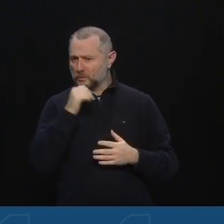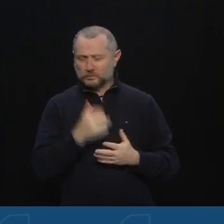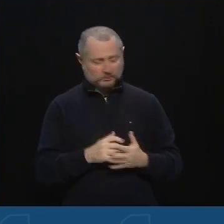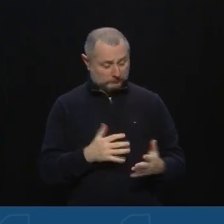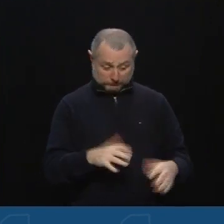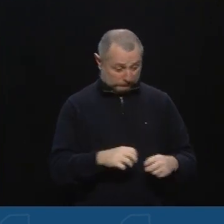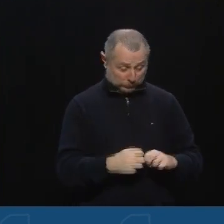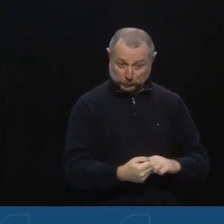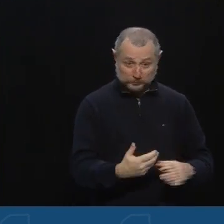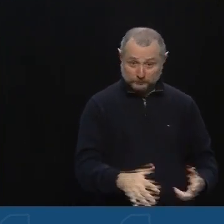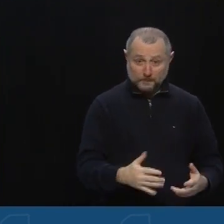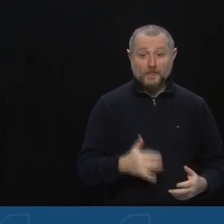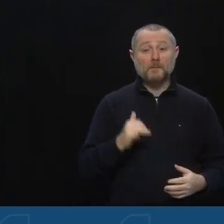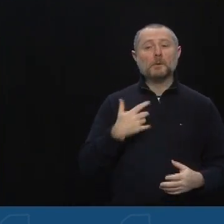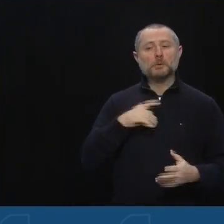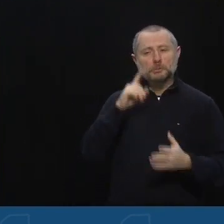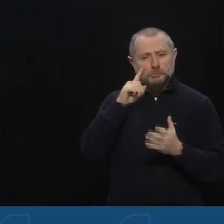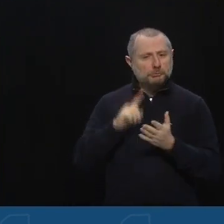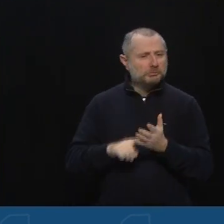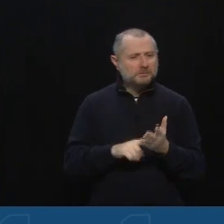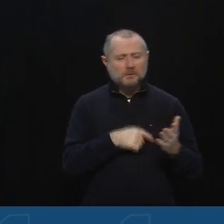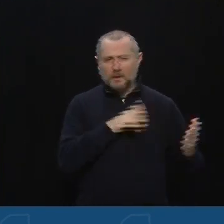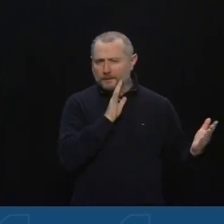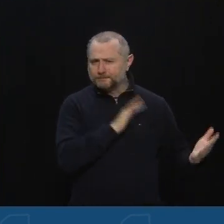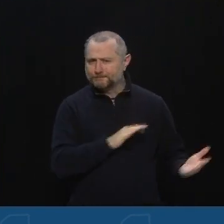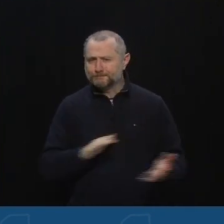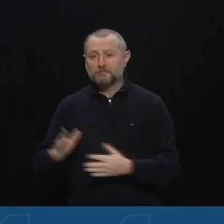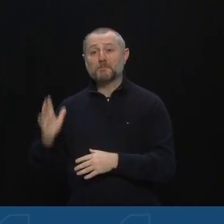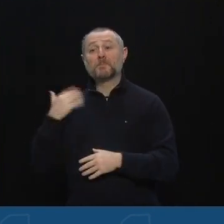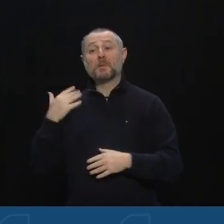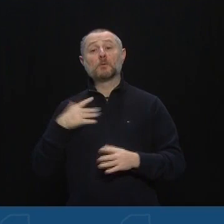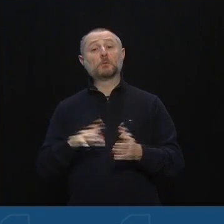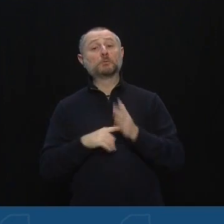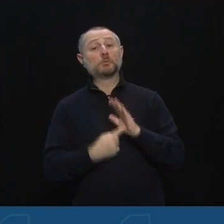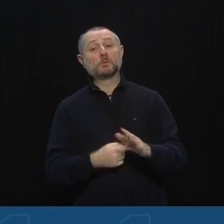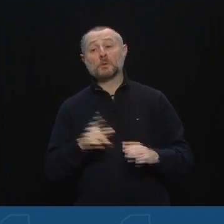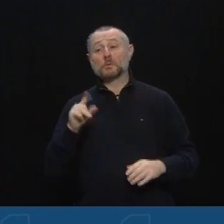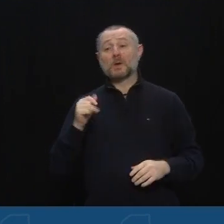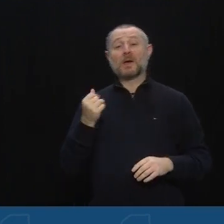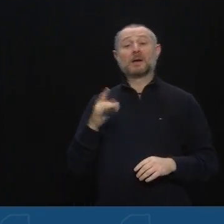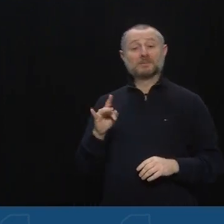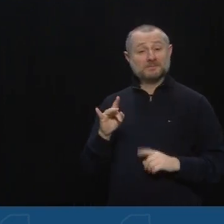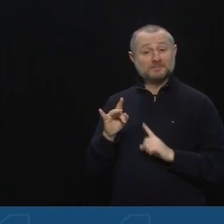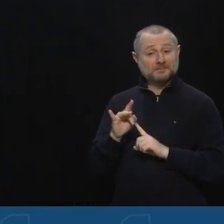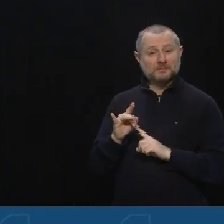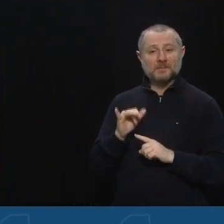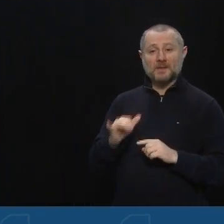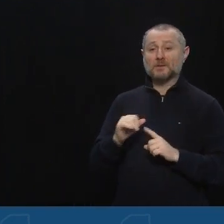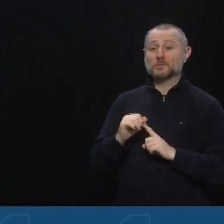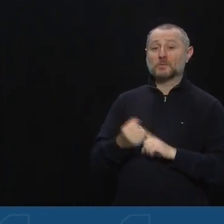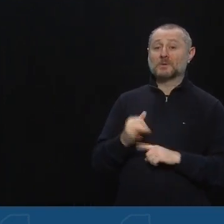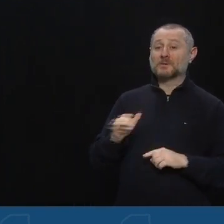TWO-YEAR MARK. WE HAVE A HEALTHCARE SYSTEM AND YOU LOOK AT THE NUMBERS OF THE STUDIES THAT WERE DONE IN THE